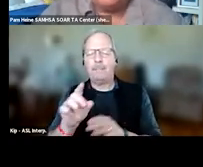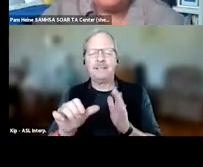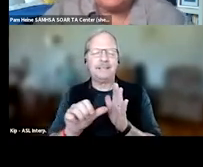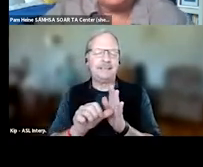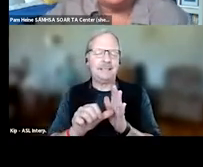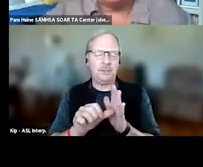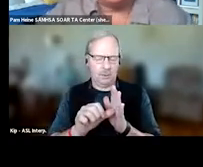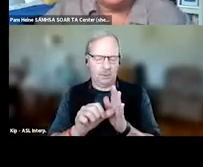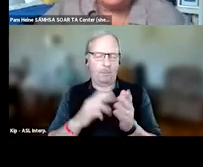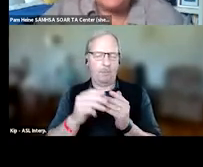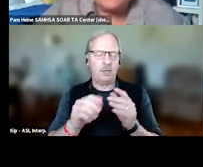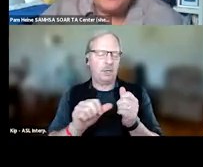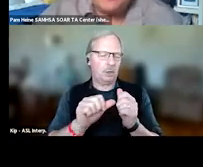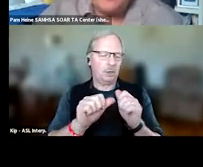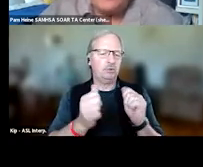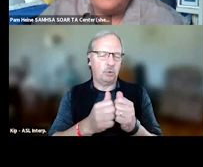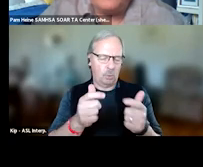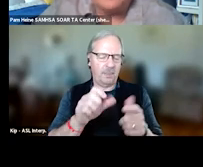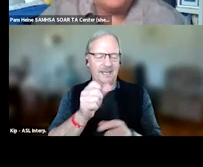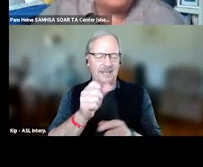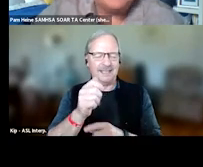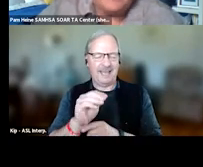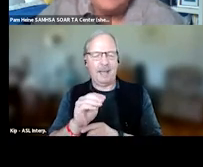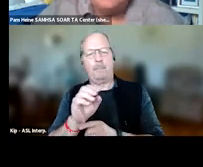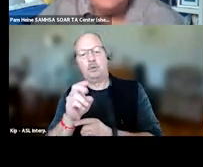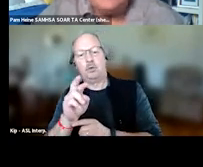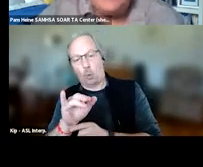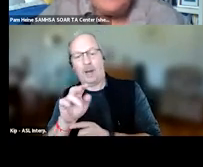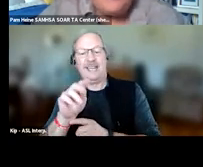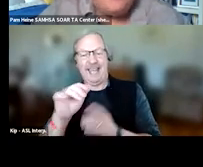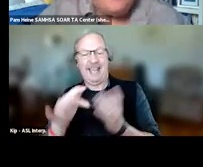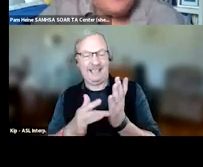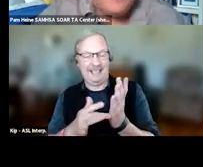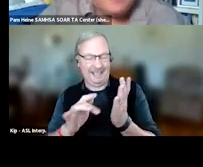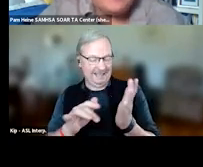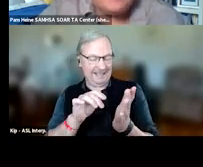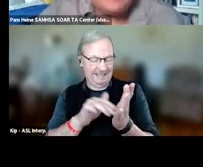with the SAMHSA SOAR TA Center, and I will be your moderator today. Before we begin,